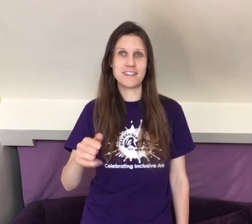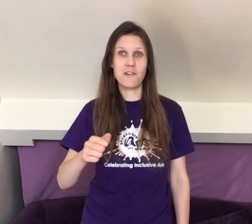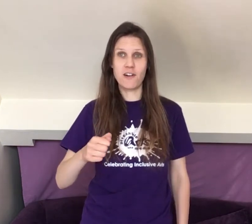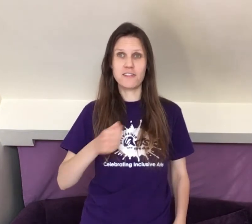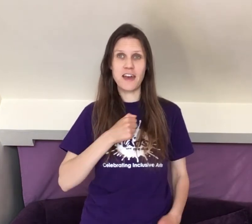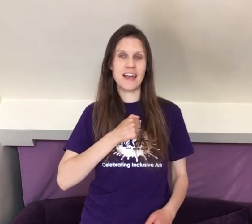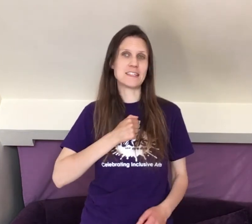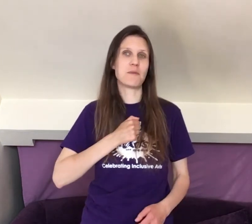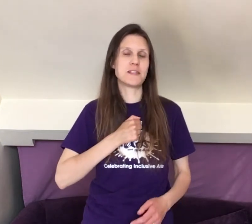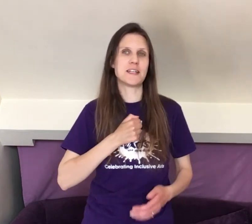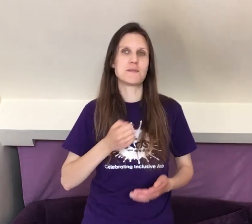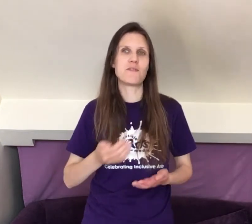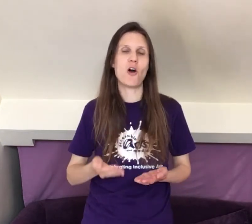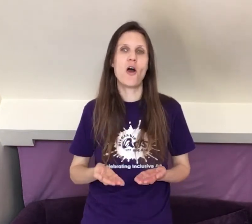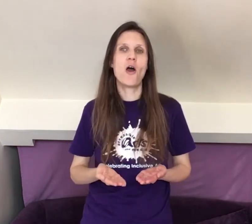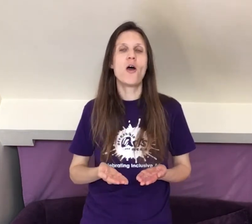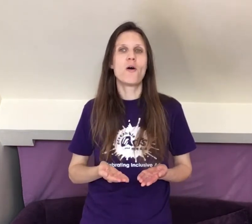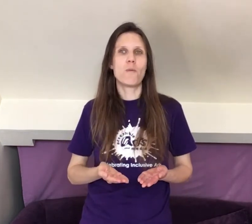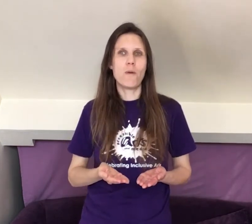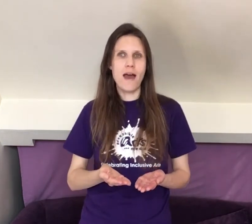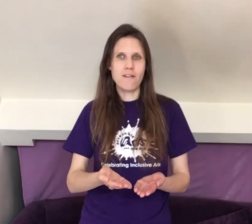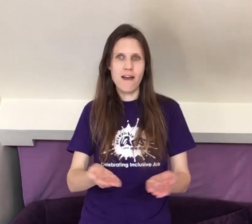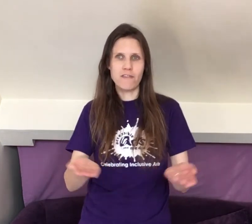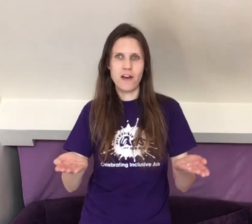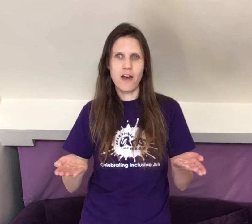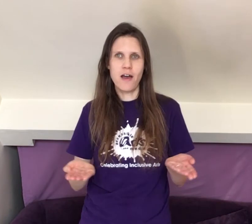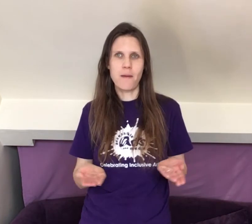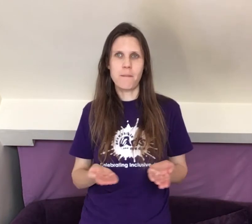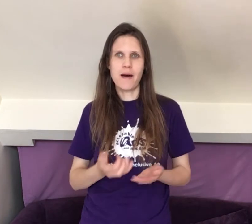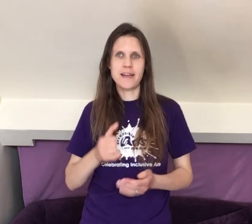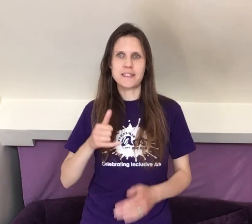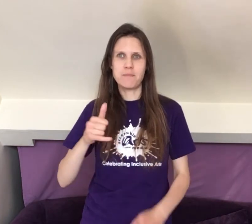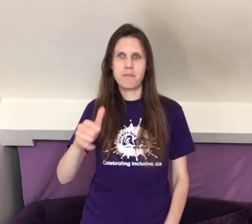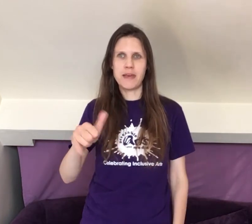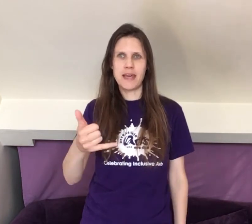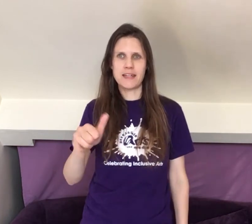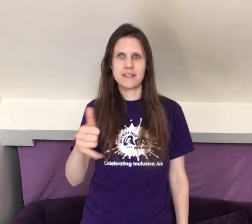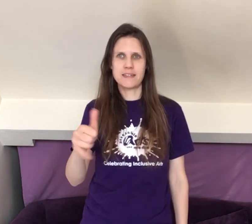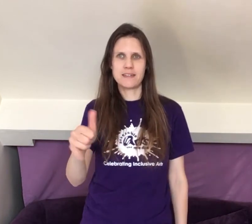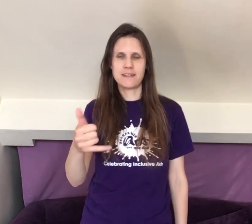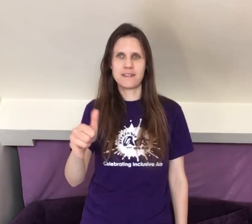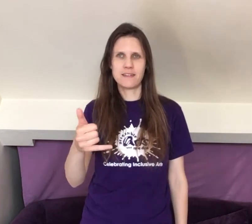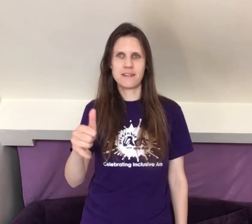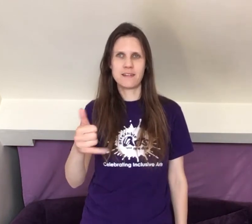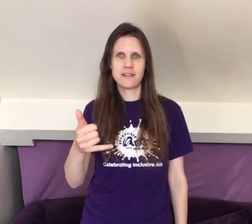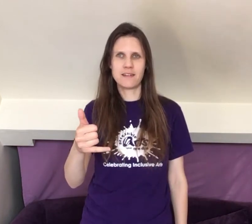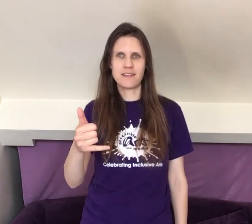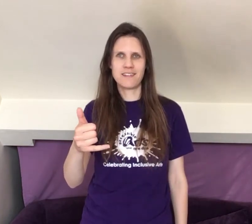So I’ll do that again, so my turn, so we’ve got wherever might be it.